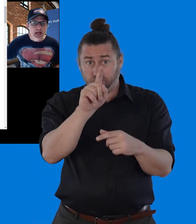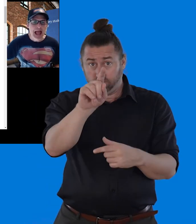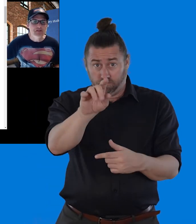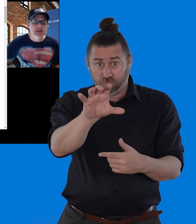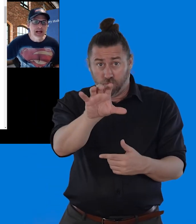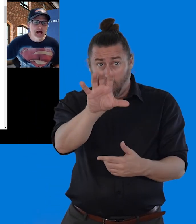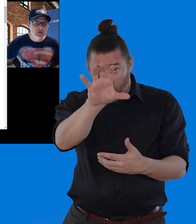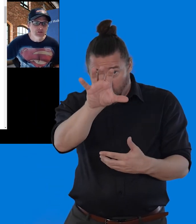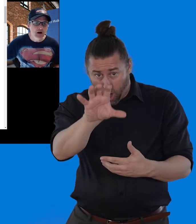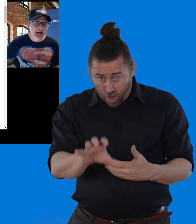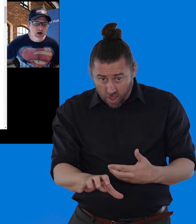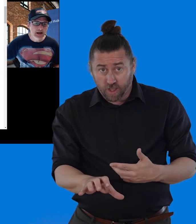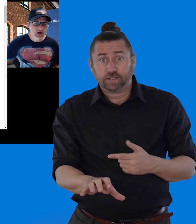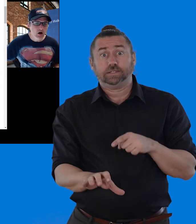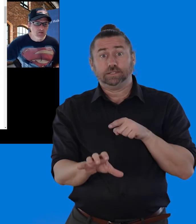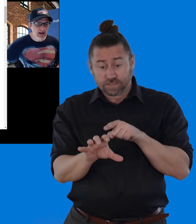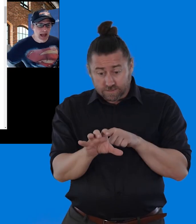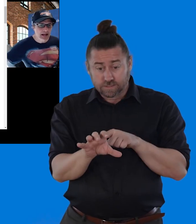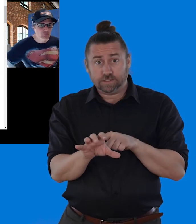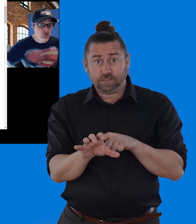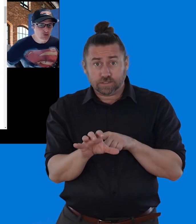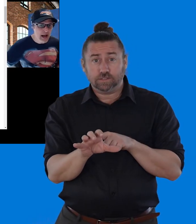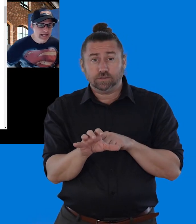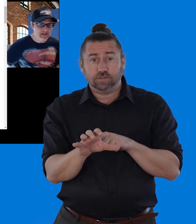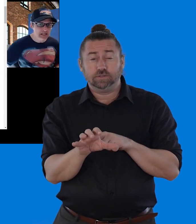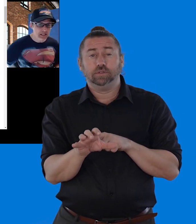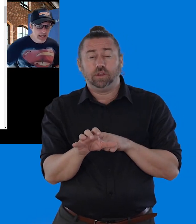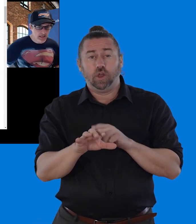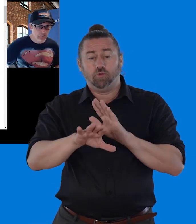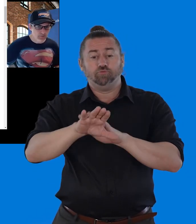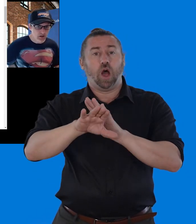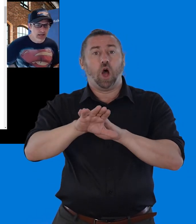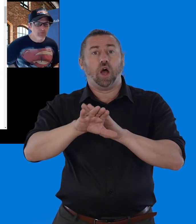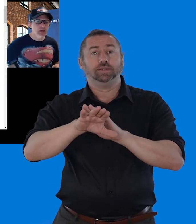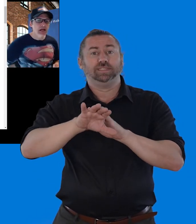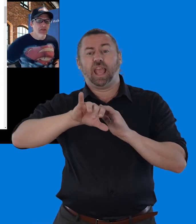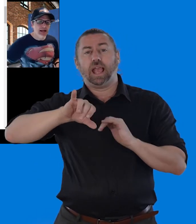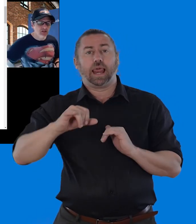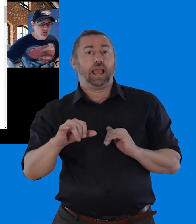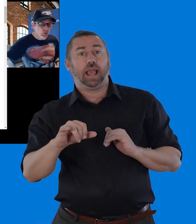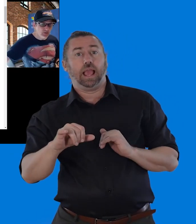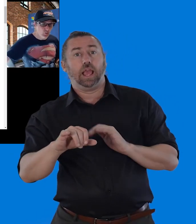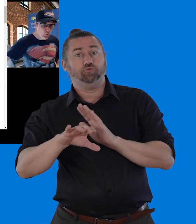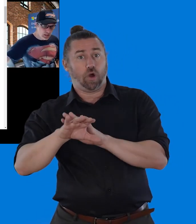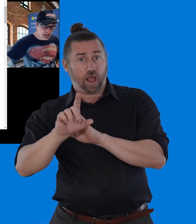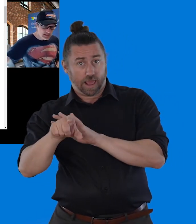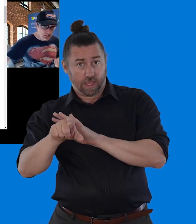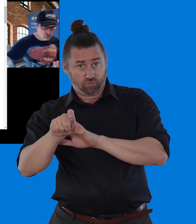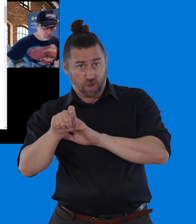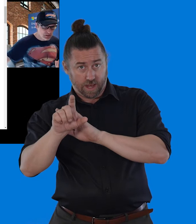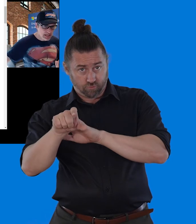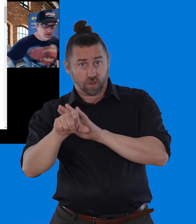And then after you've highlighted hover and right-click, OK, that's where you get some of this drop down.